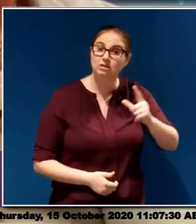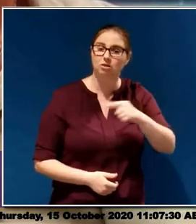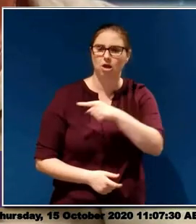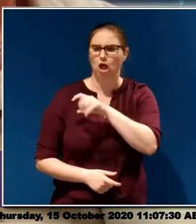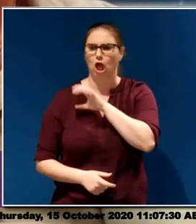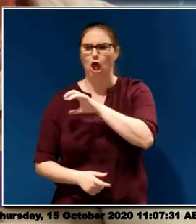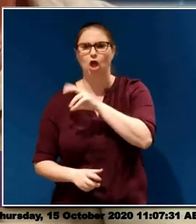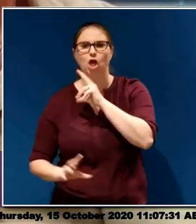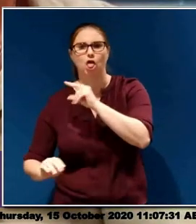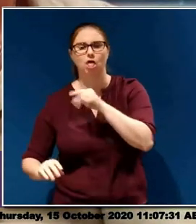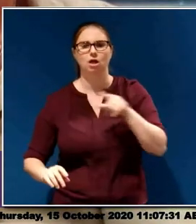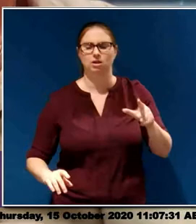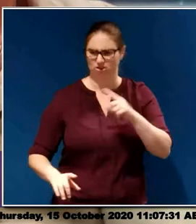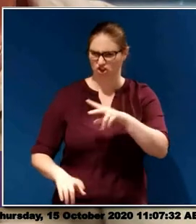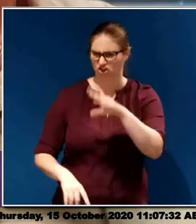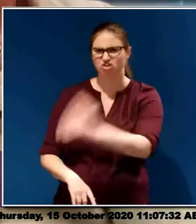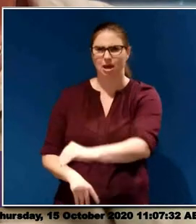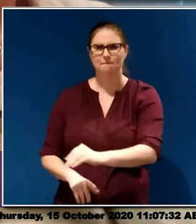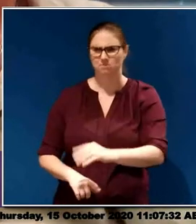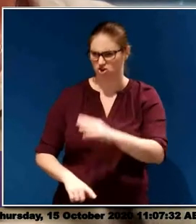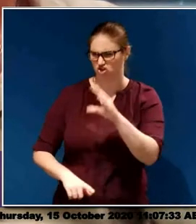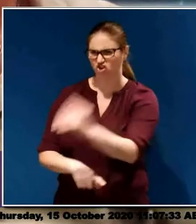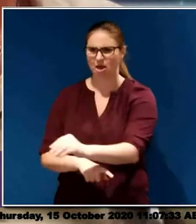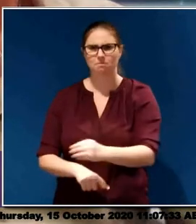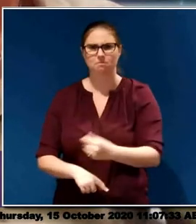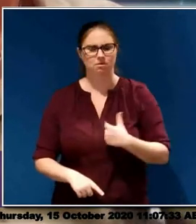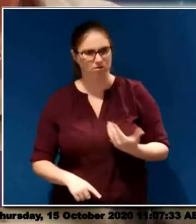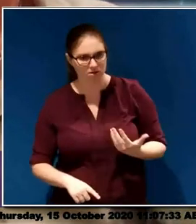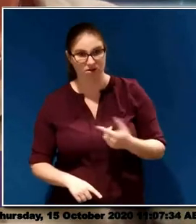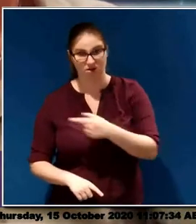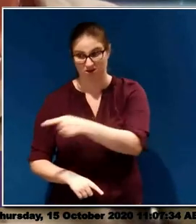he came home and said that he was refusing to go back to school